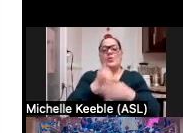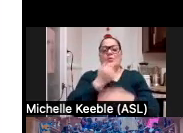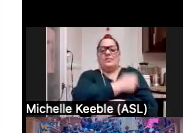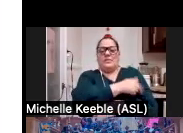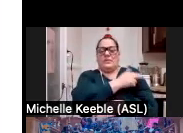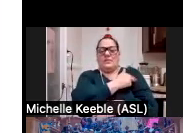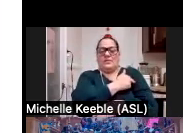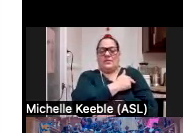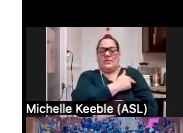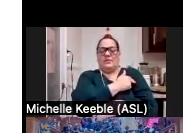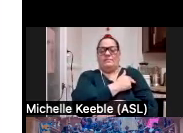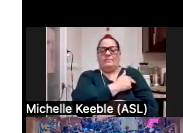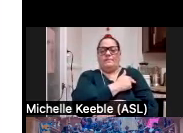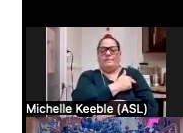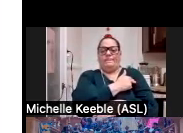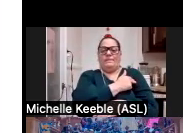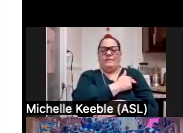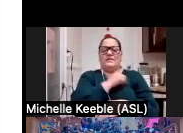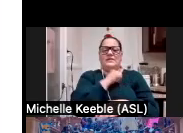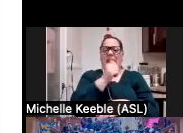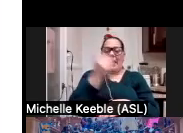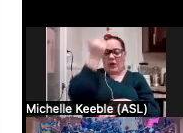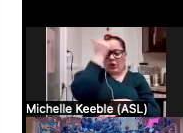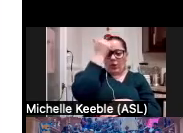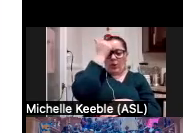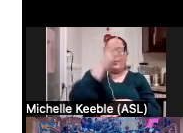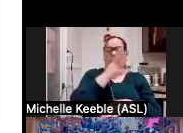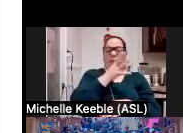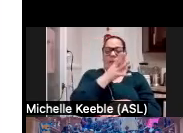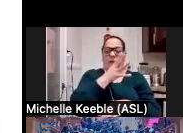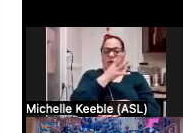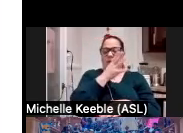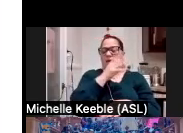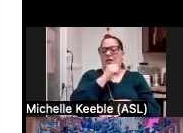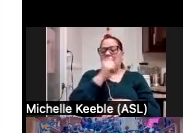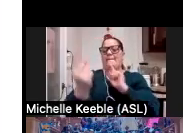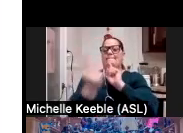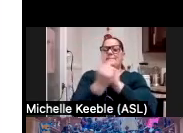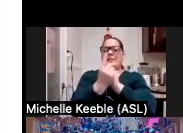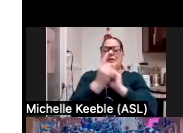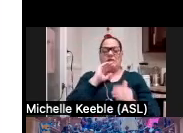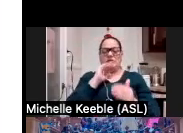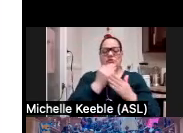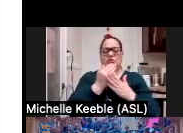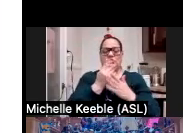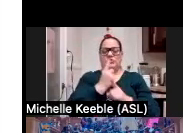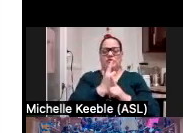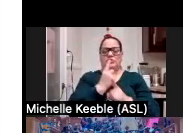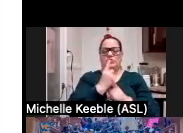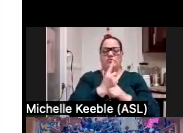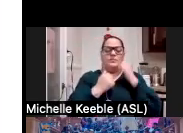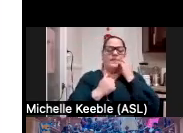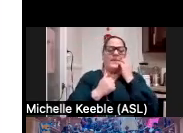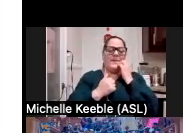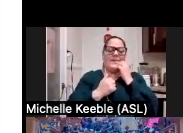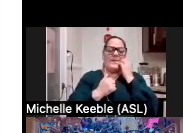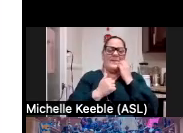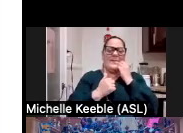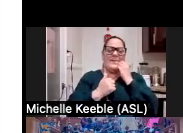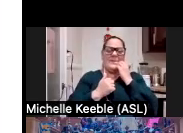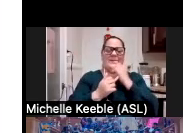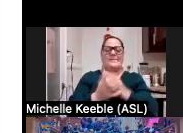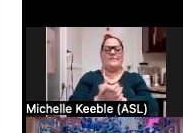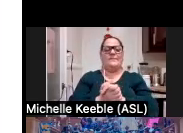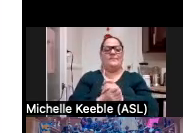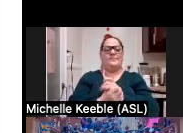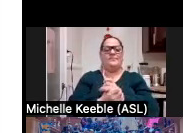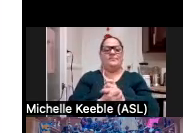um Viscardi hardly knew his mother and had not yet met his two sisters. Next slide please.